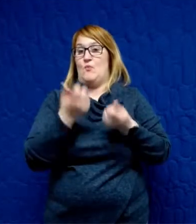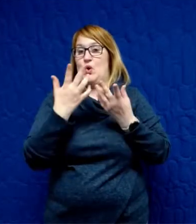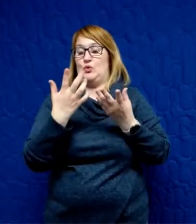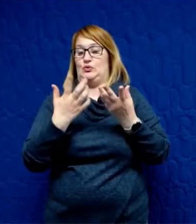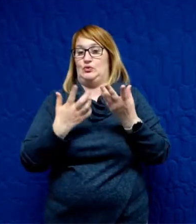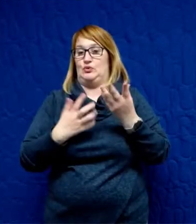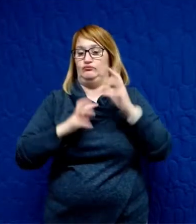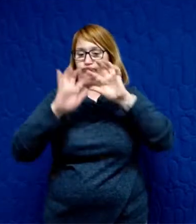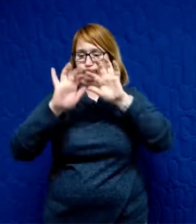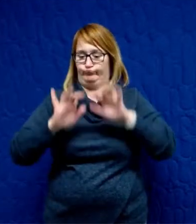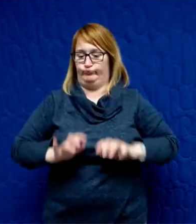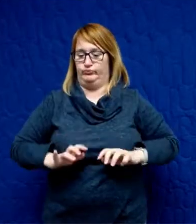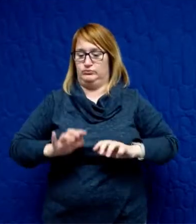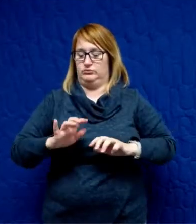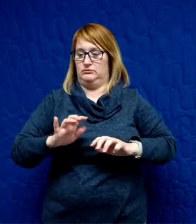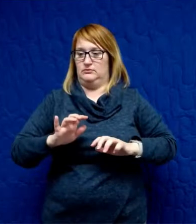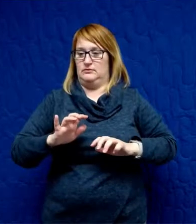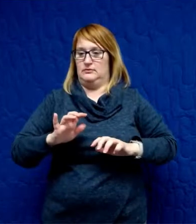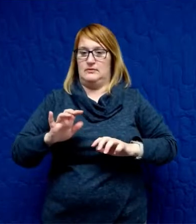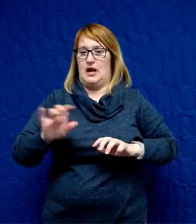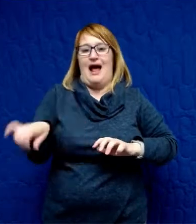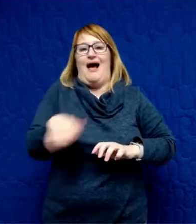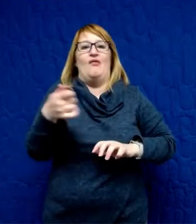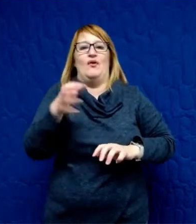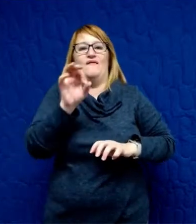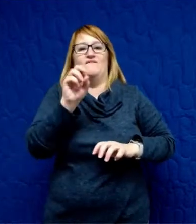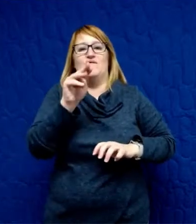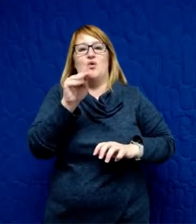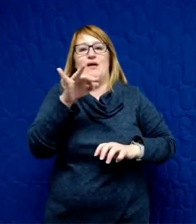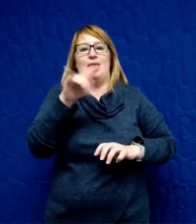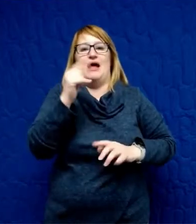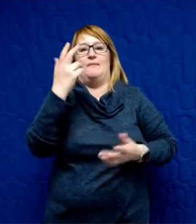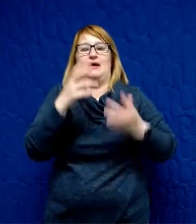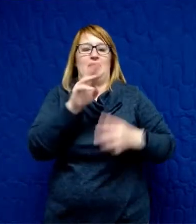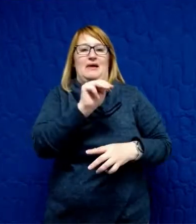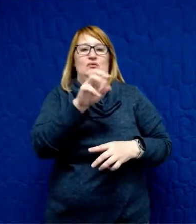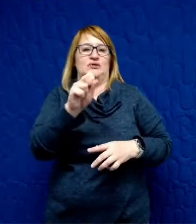offline format whether that would be like a Microsoft Word or if you use a